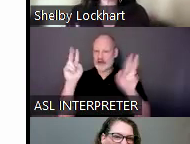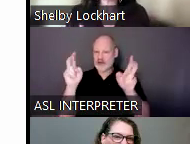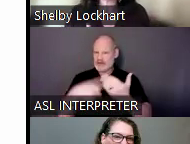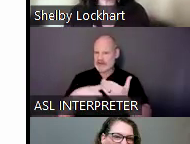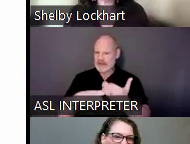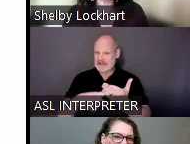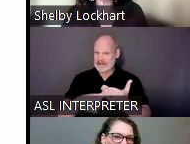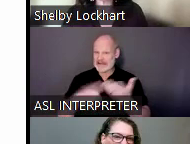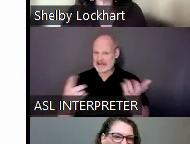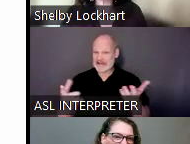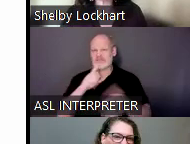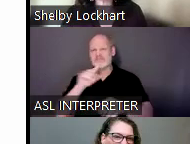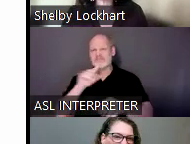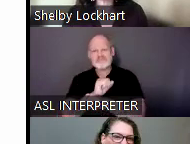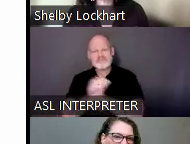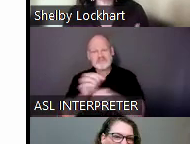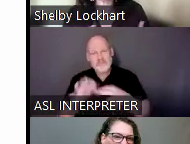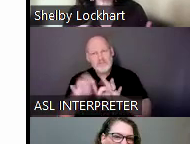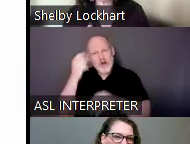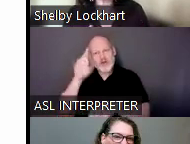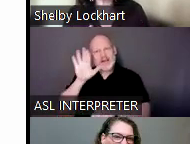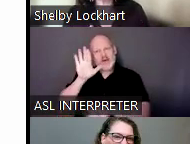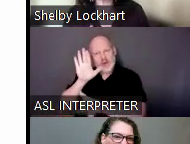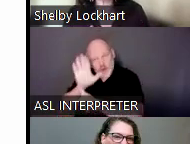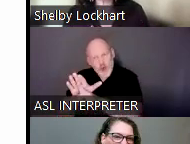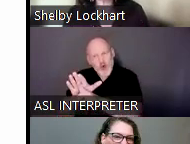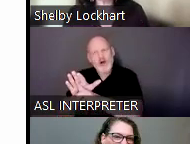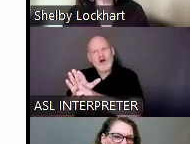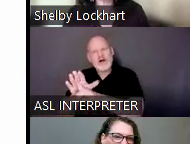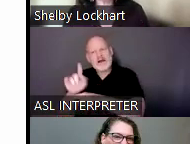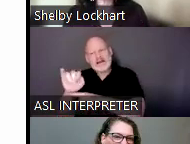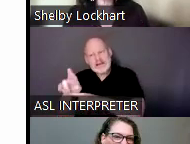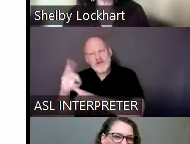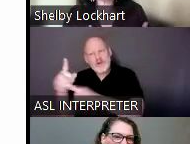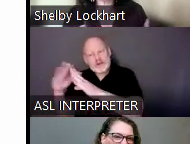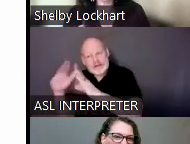understanding your Tier 1 system and your practice problems, understanding